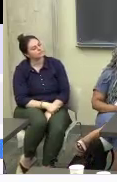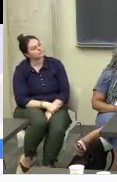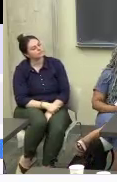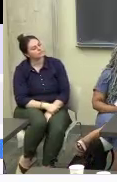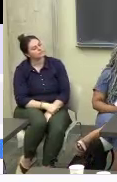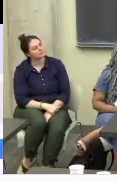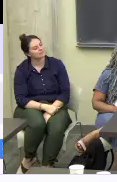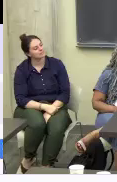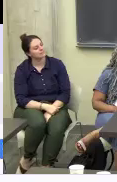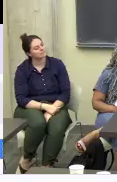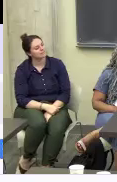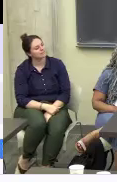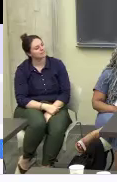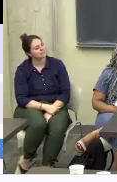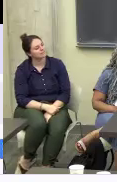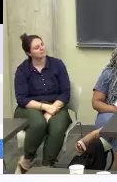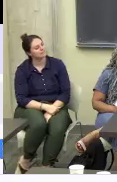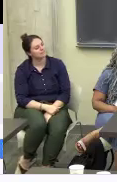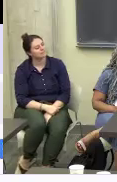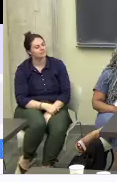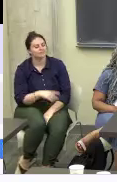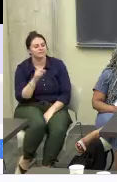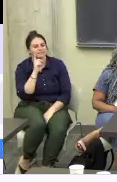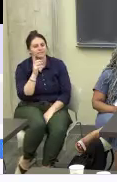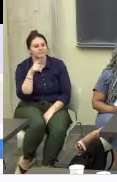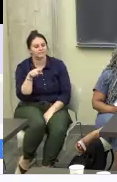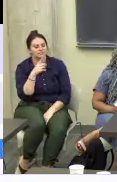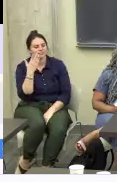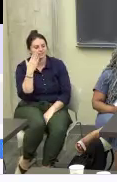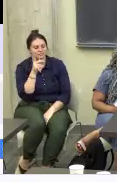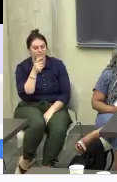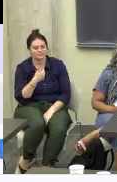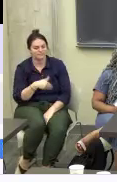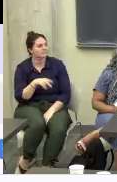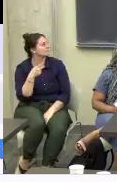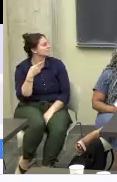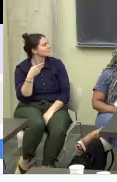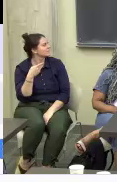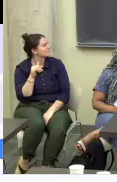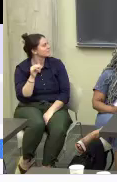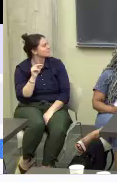who I am. My name, for those of you don't know me, my name is Pina Dentino. I am actually affiliated